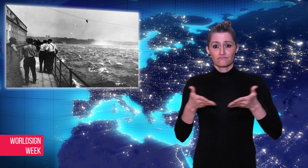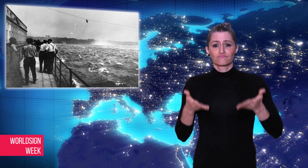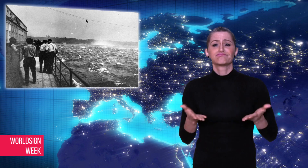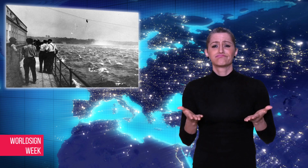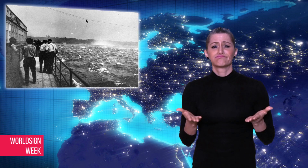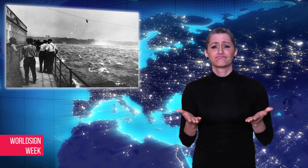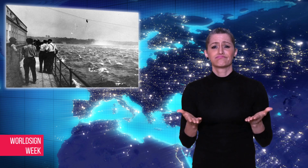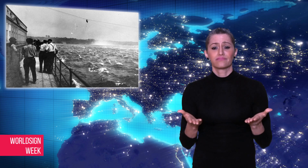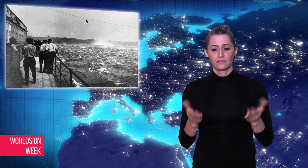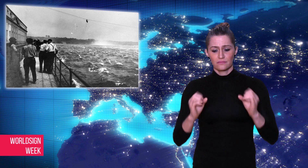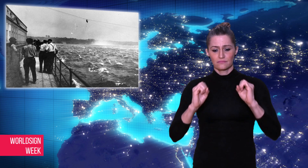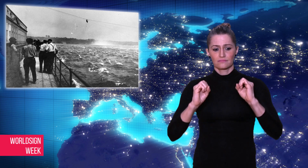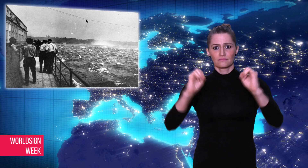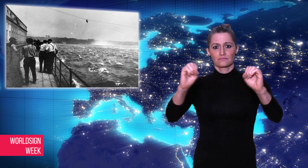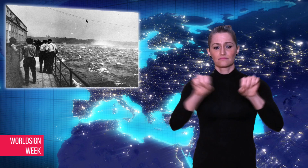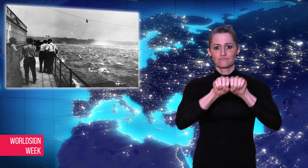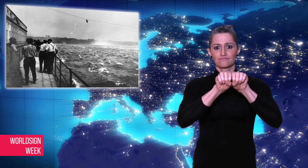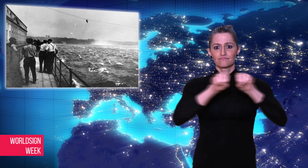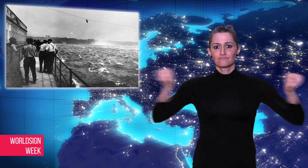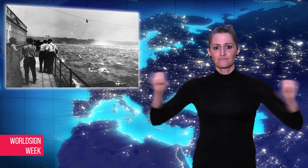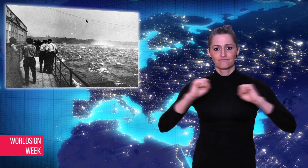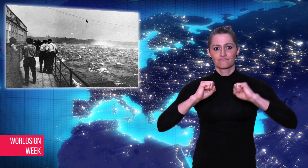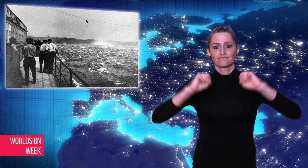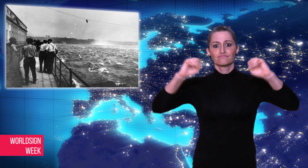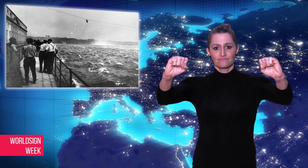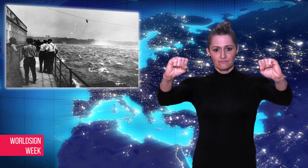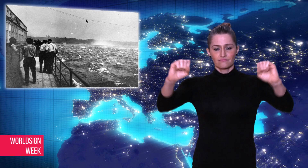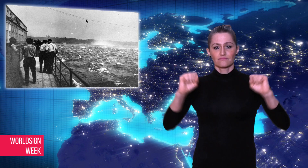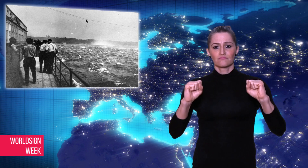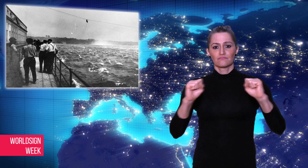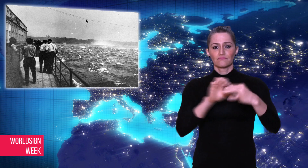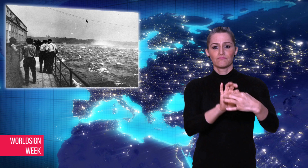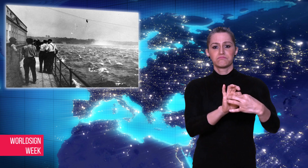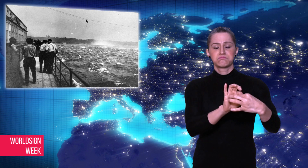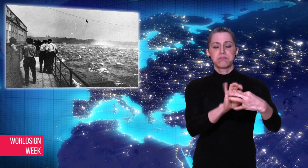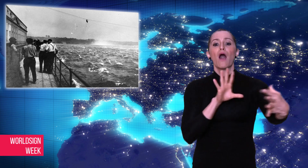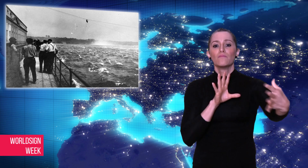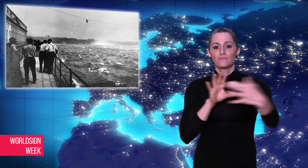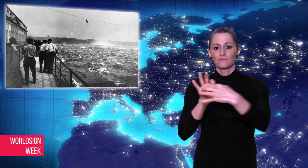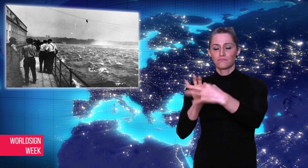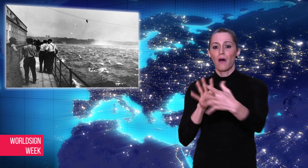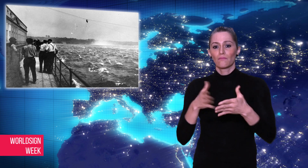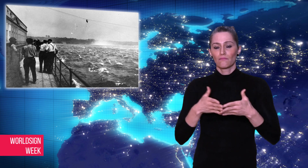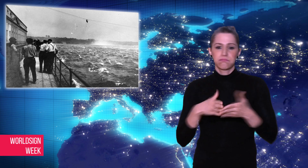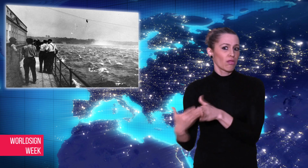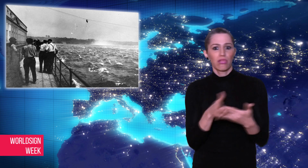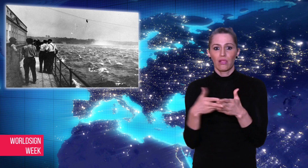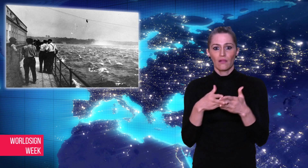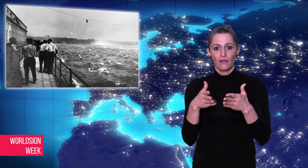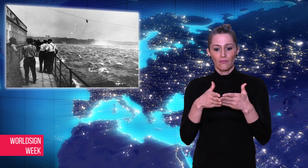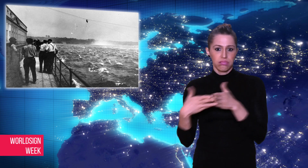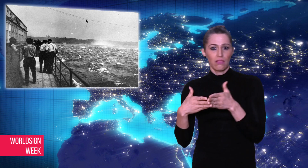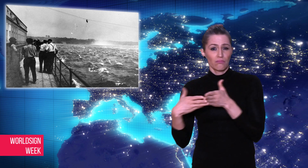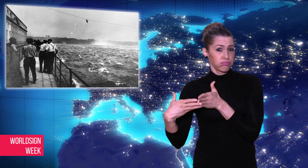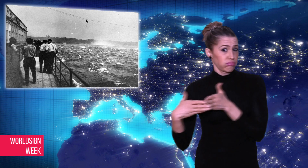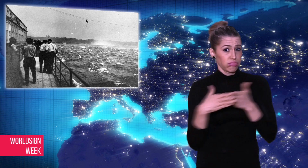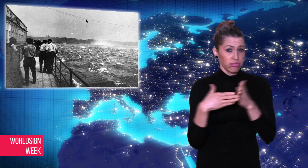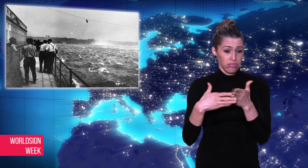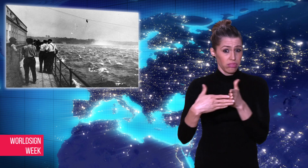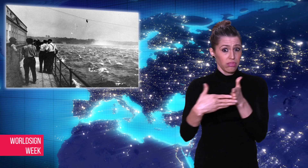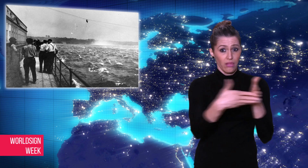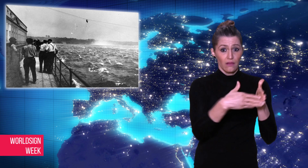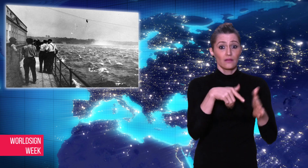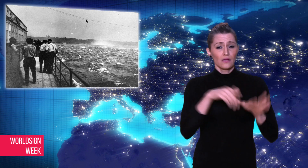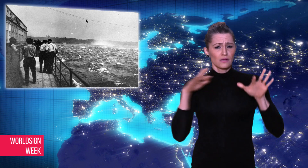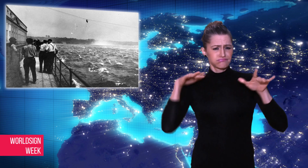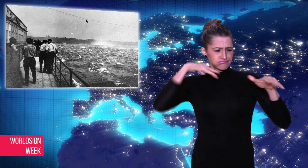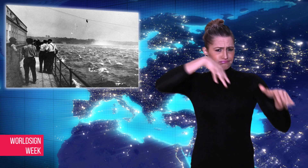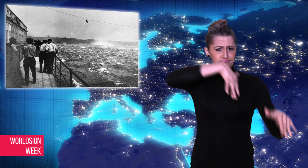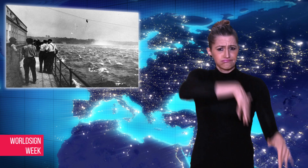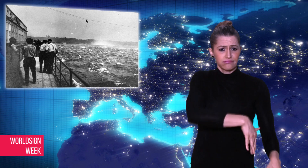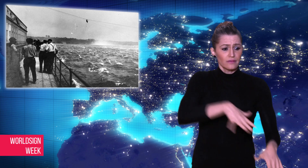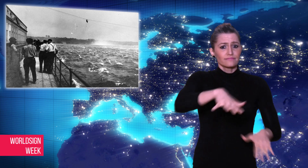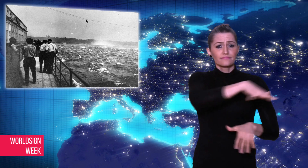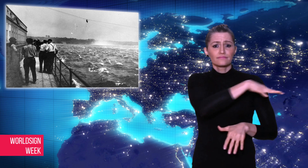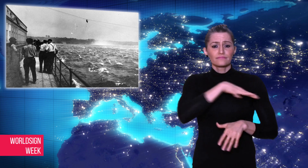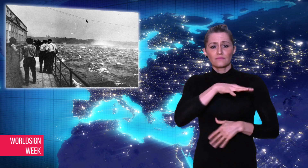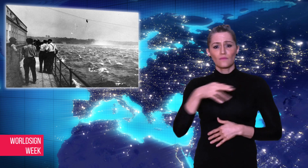connecting the boat to the tugboat got disconnected,